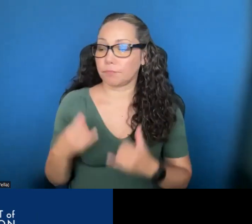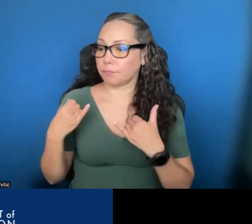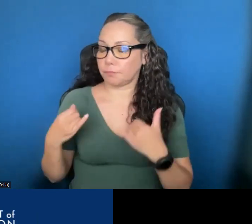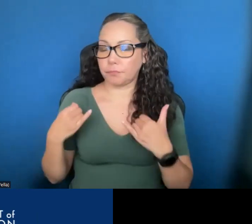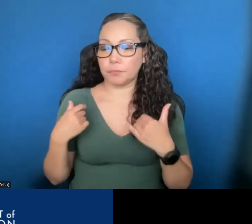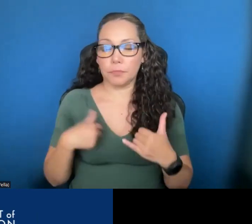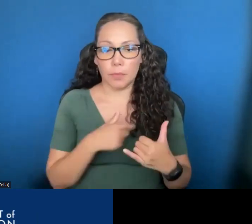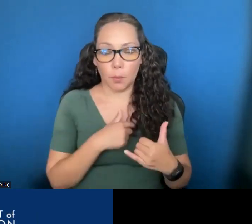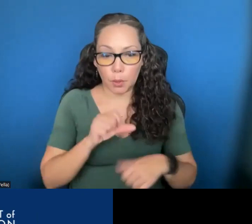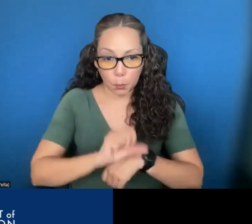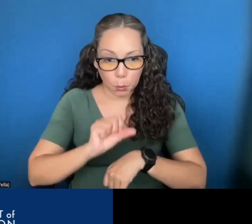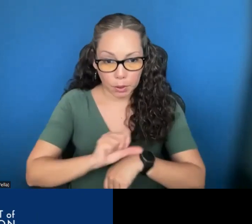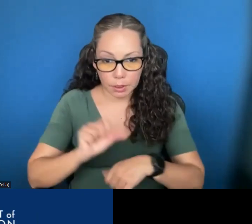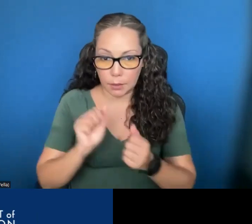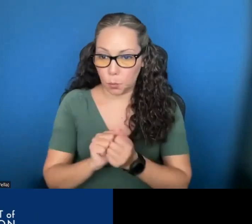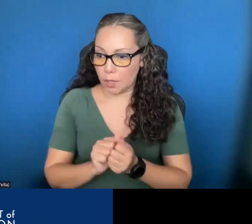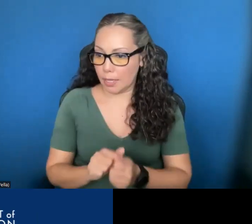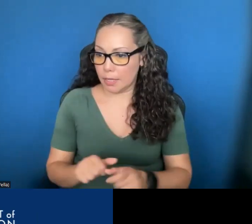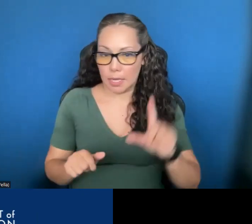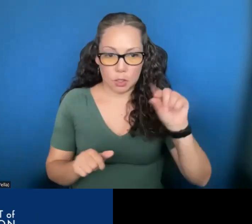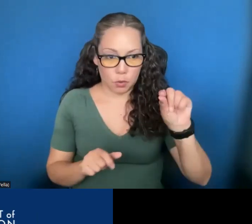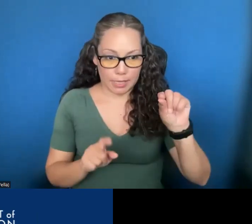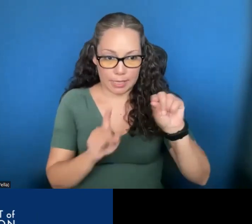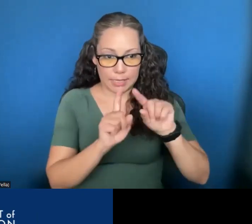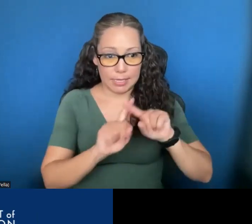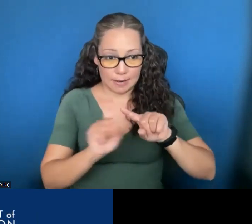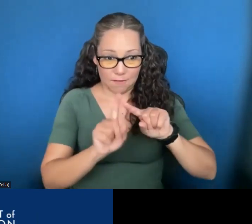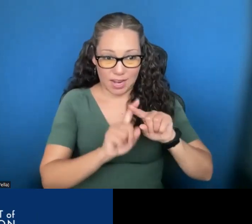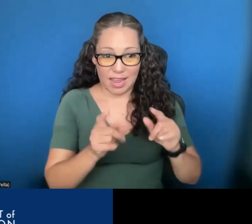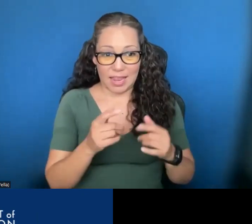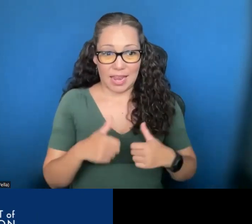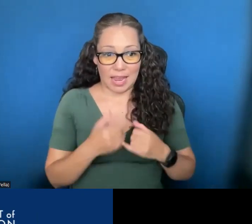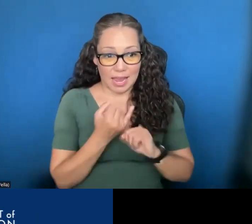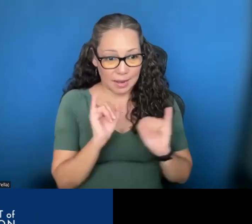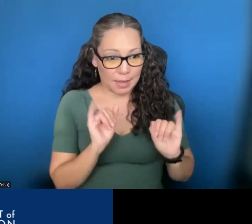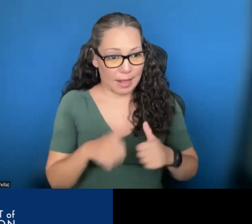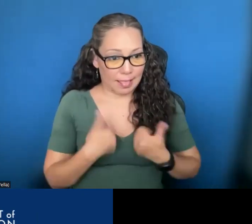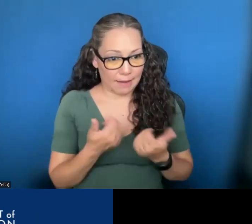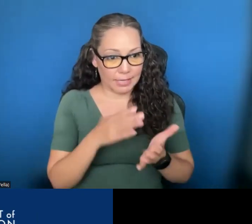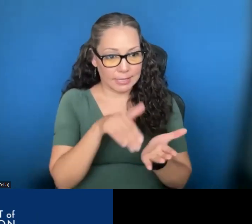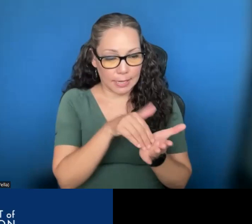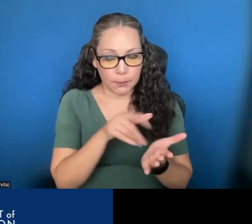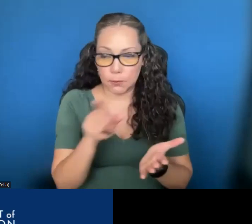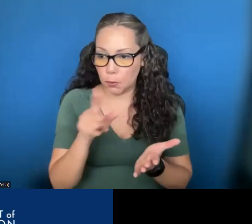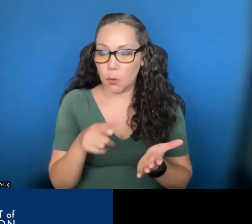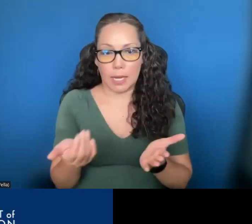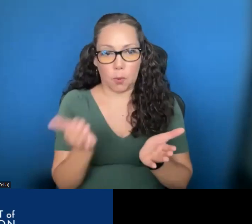working with the 28 Independent Living centers in California to renew their um state grants